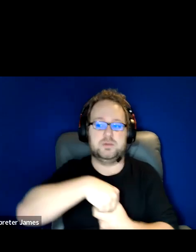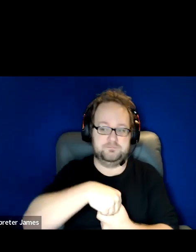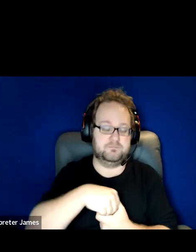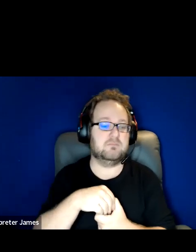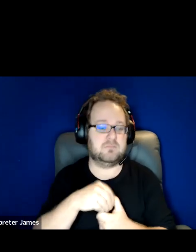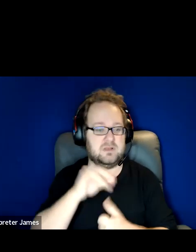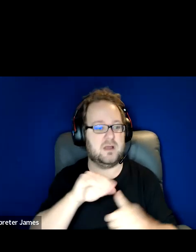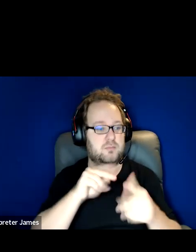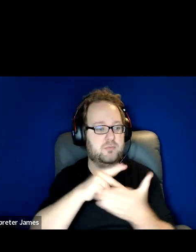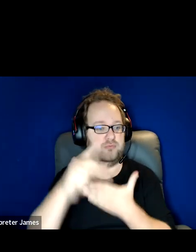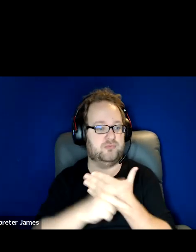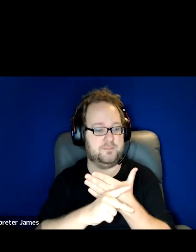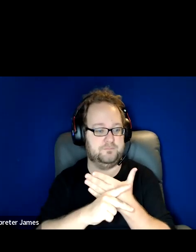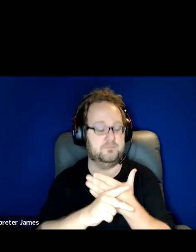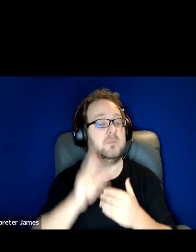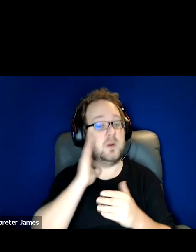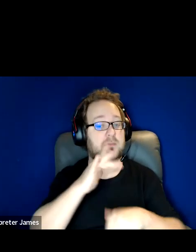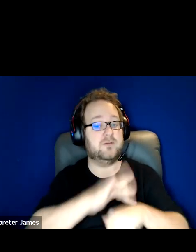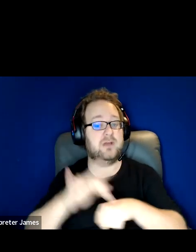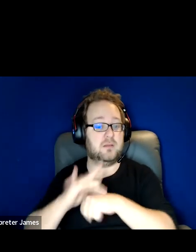cost COVID vaccines will be available through this program